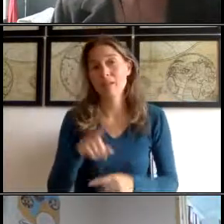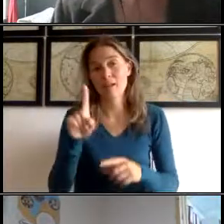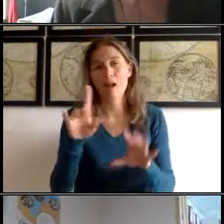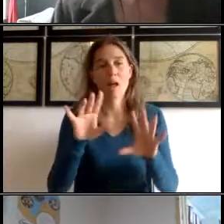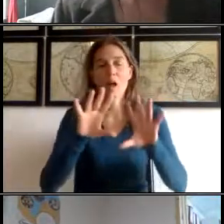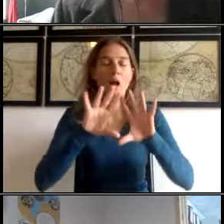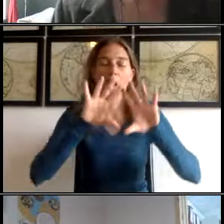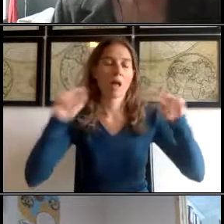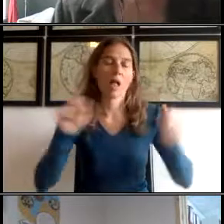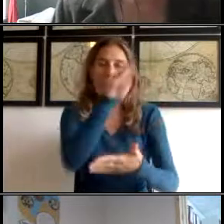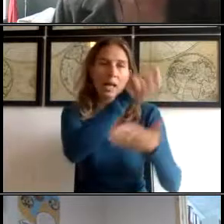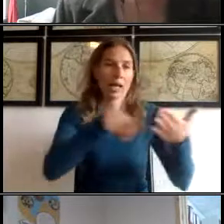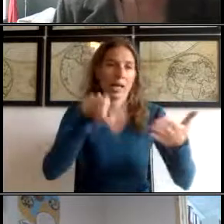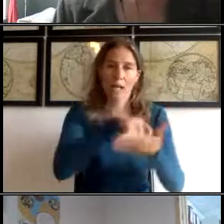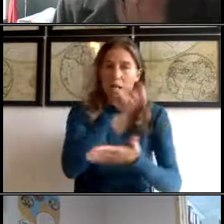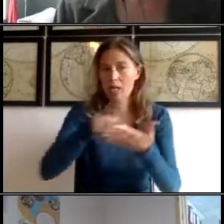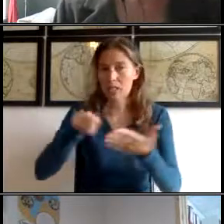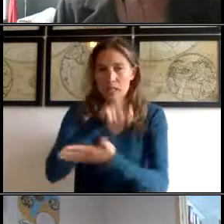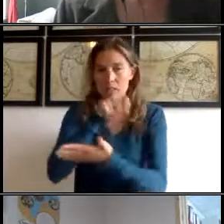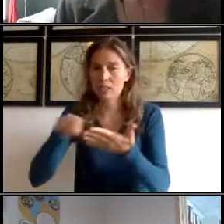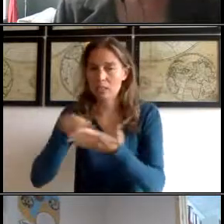because of the restrictions obviously, and then,